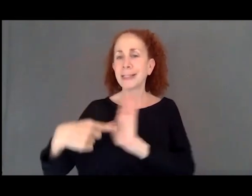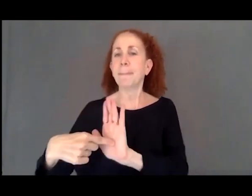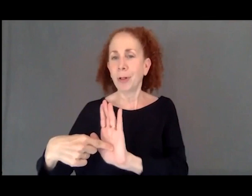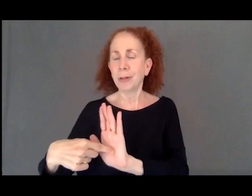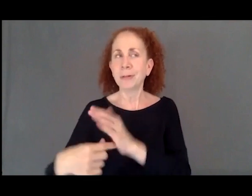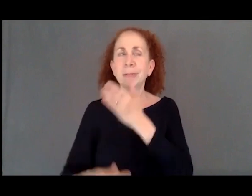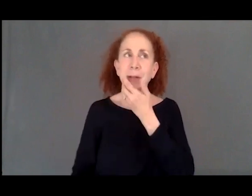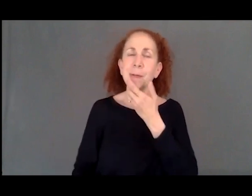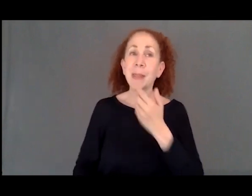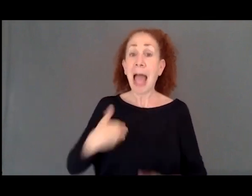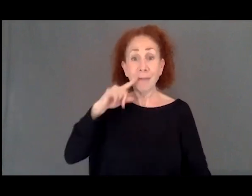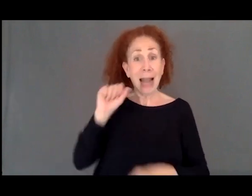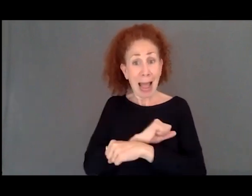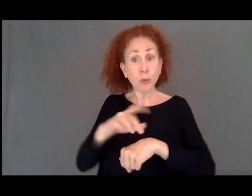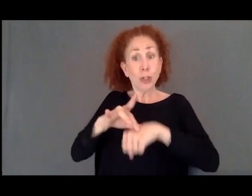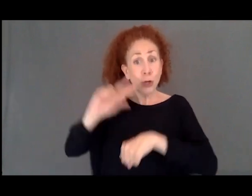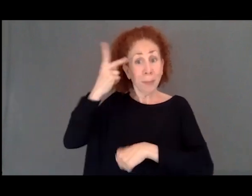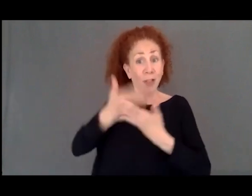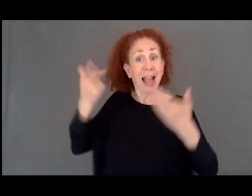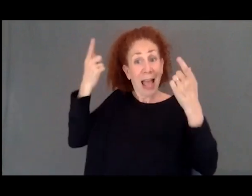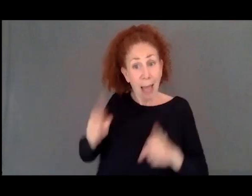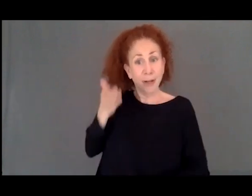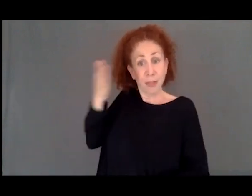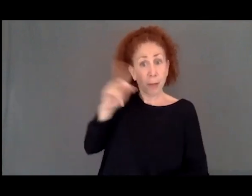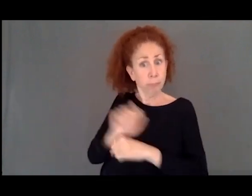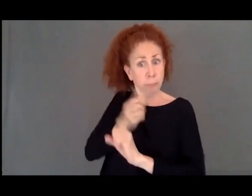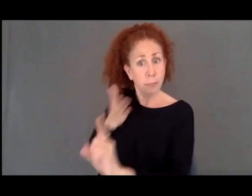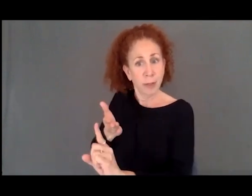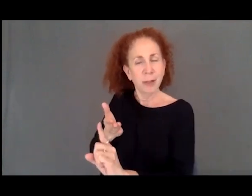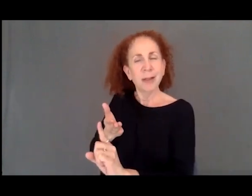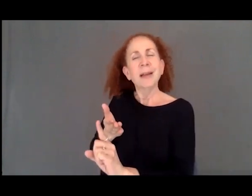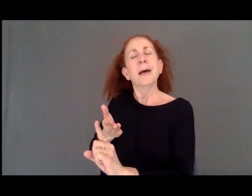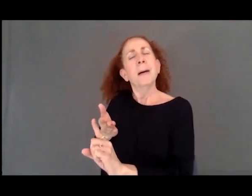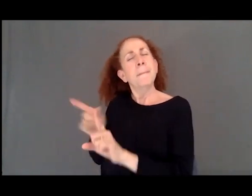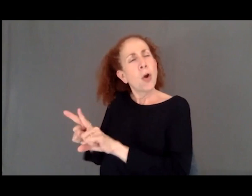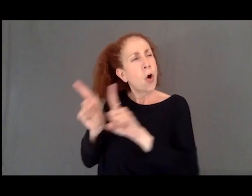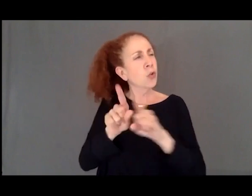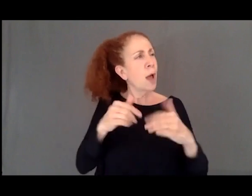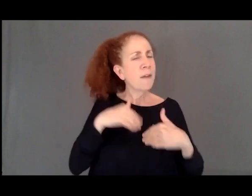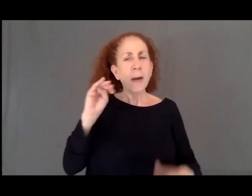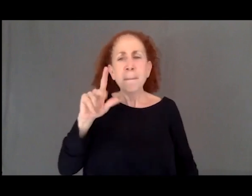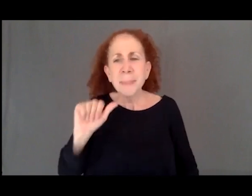So on the one hand, there's an actual geopolitical thing that's going on in Ukraine, and then there is the media and ideological narrative that happens.